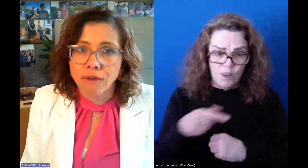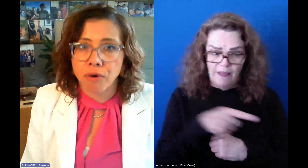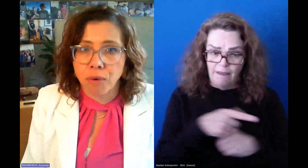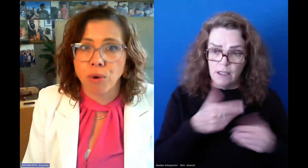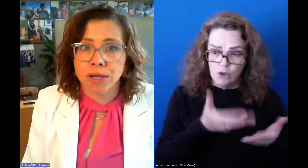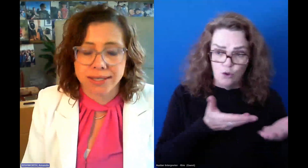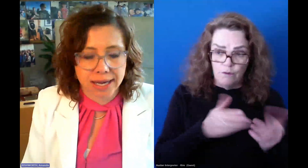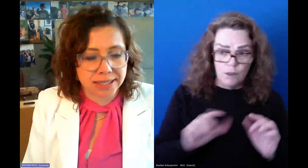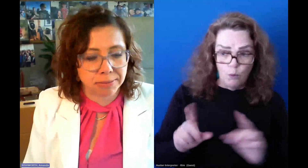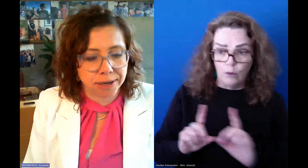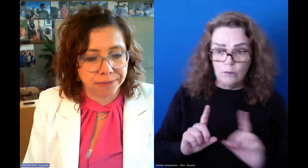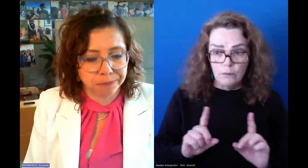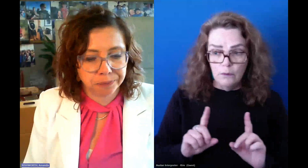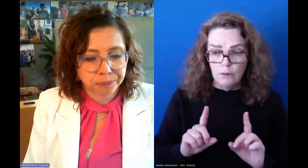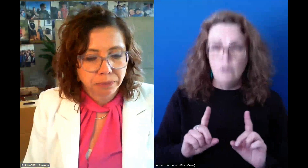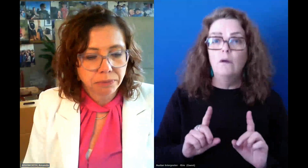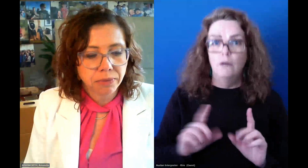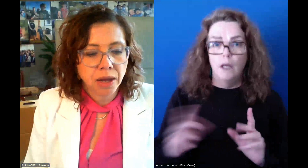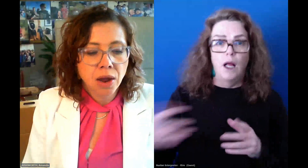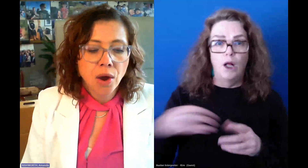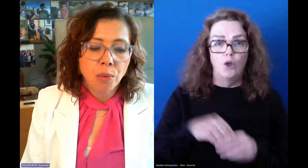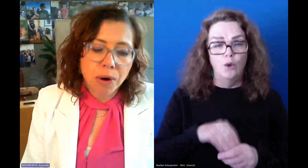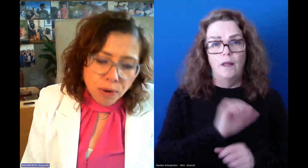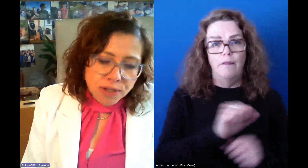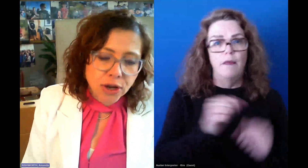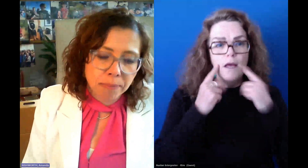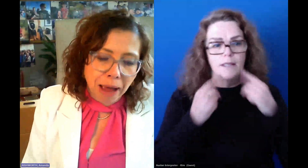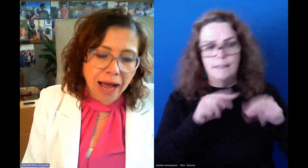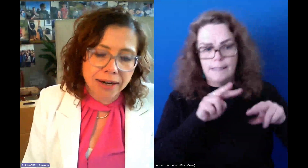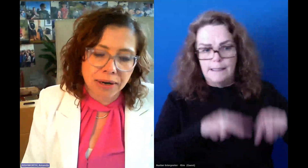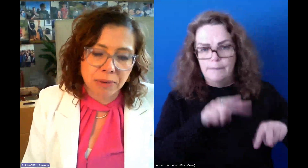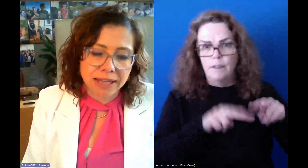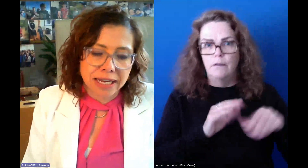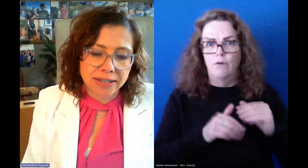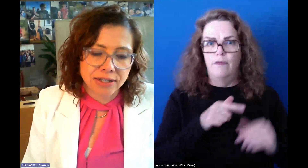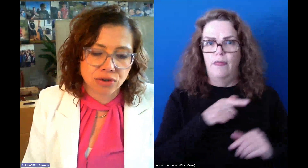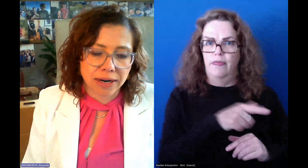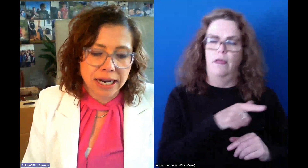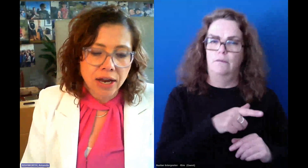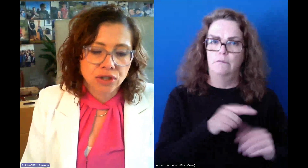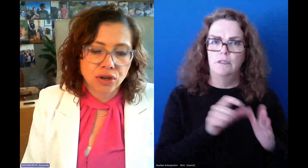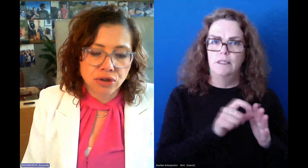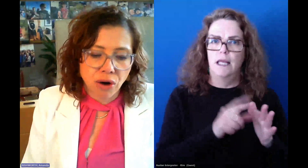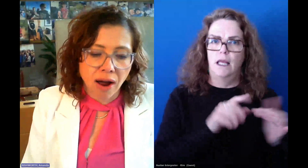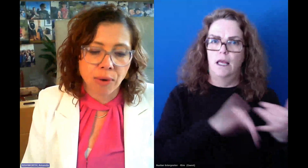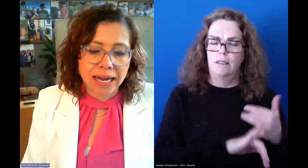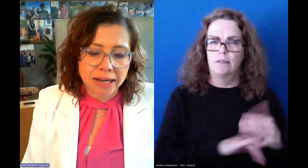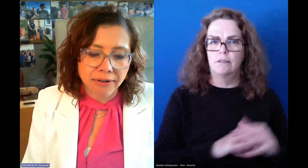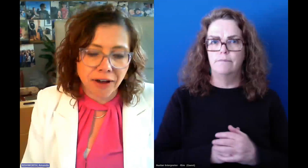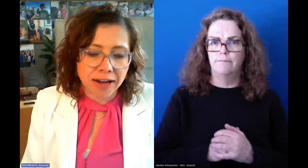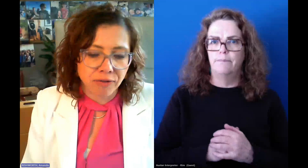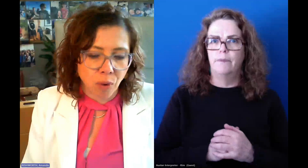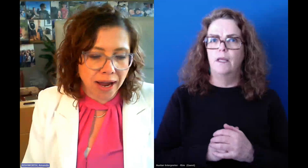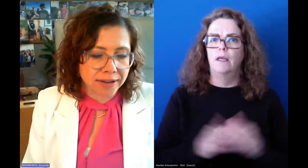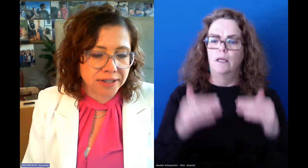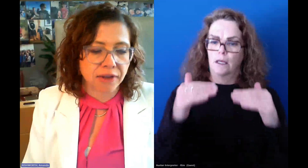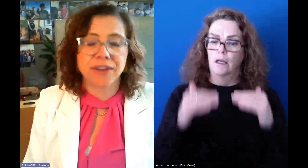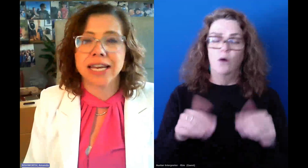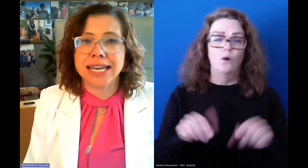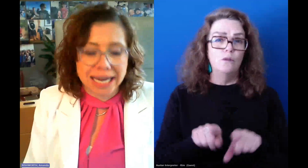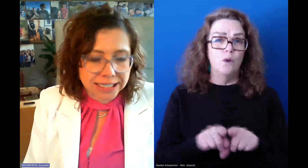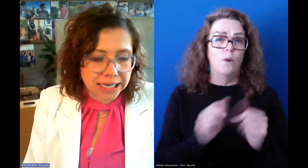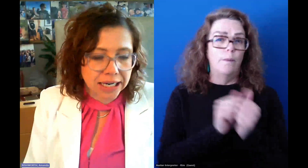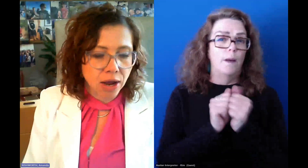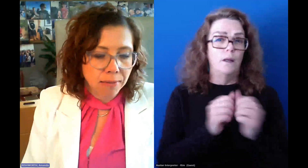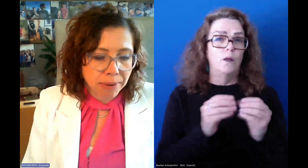overall assessment. We're also partnering with industry to trial innovative ways of connecting